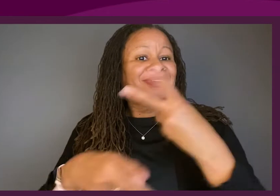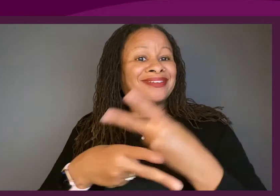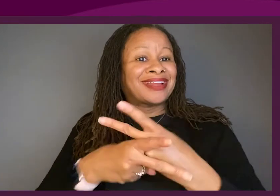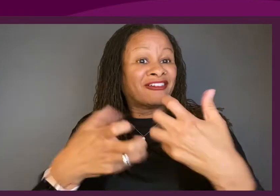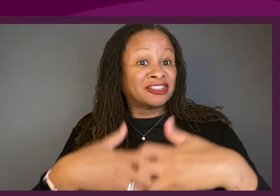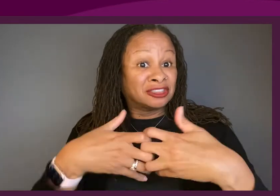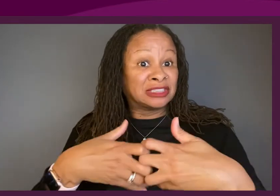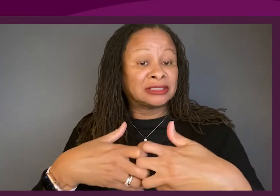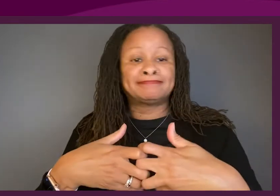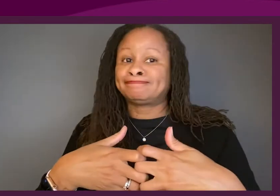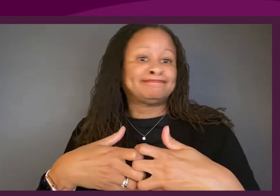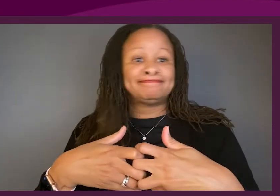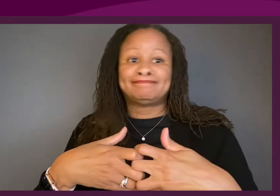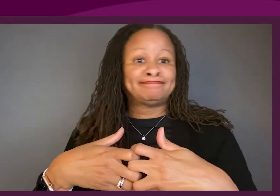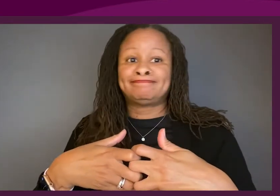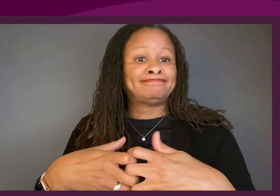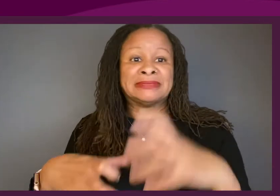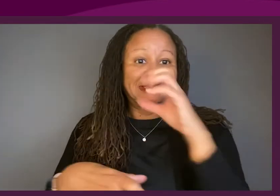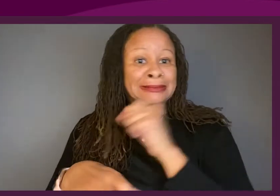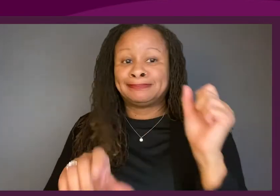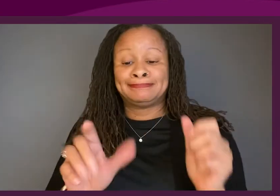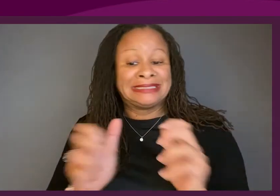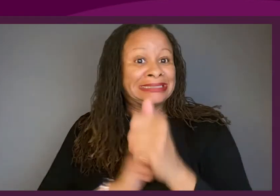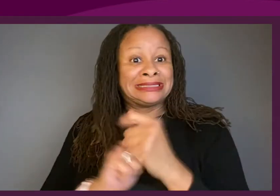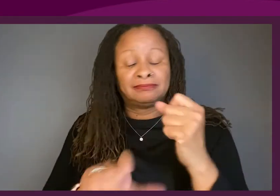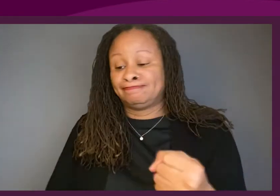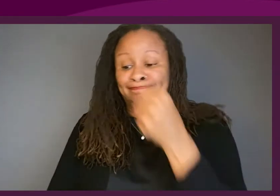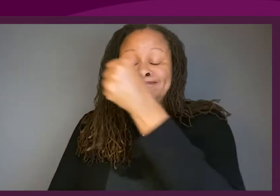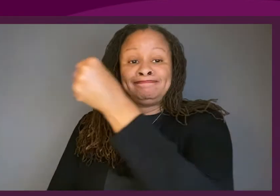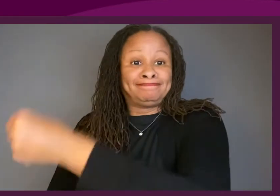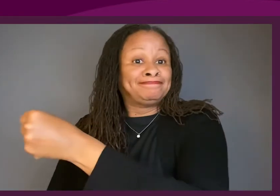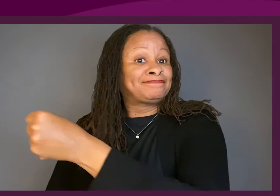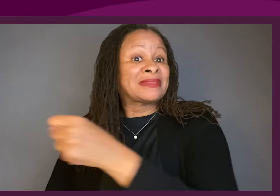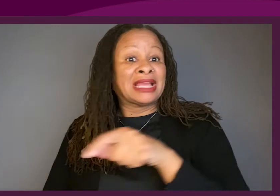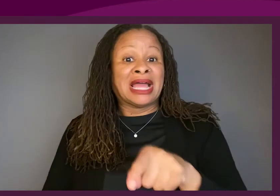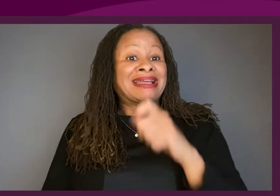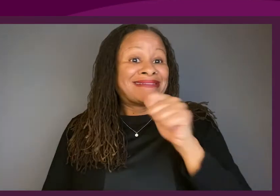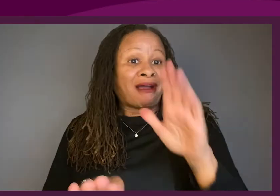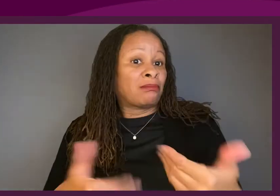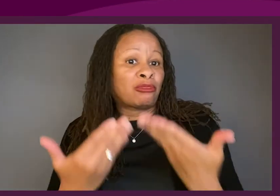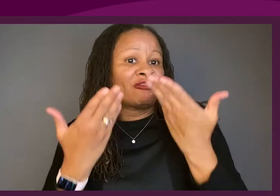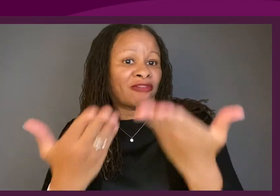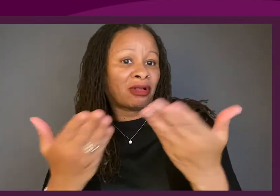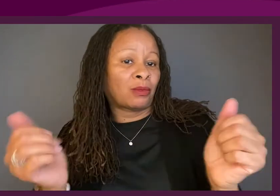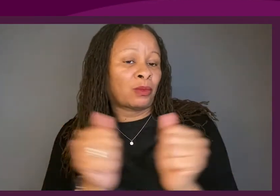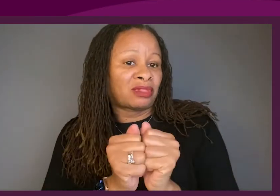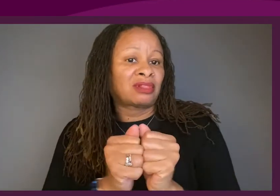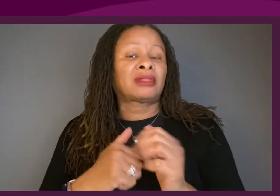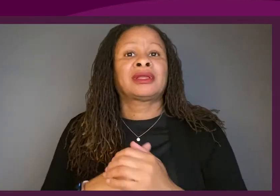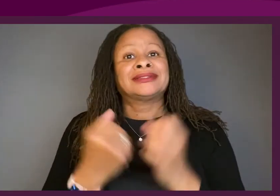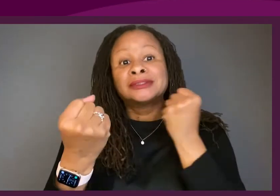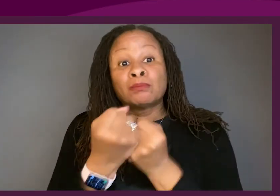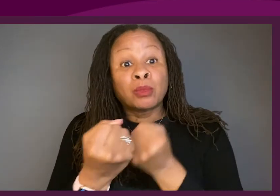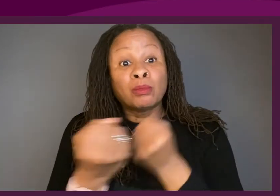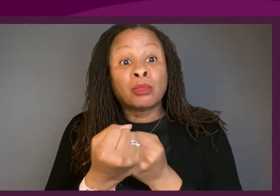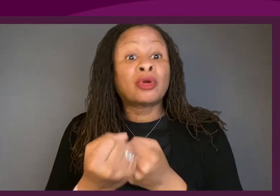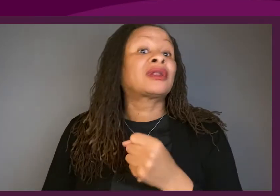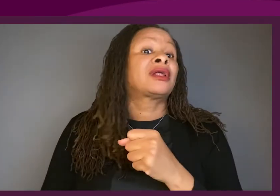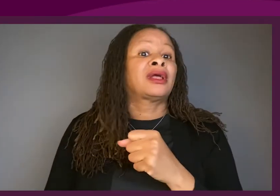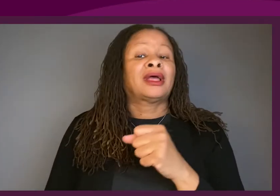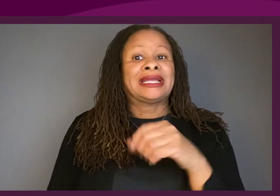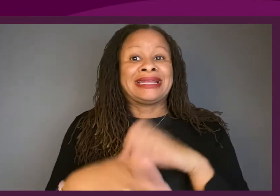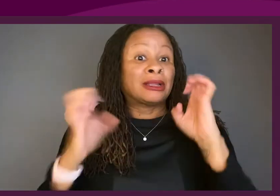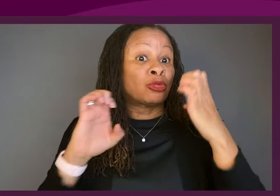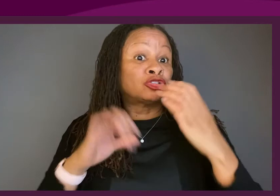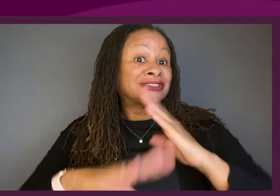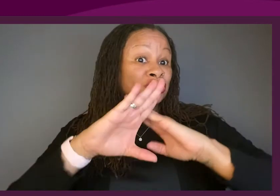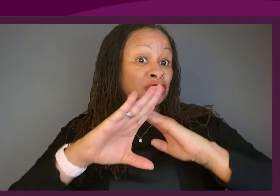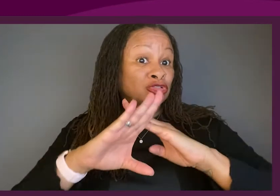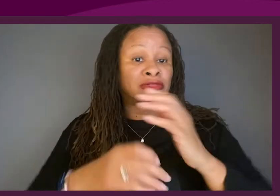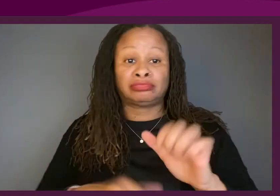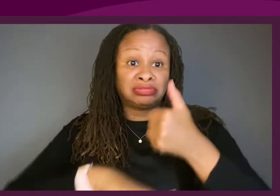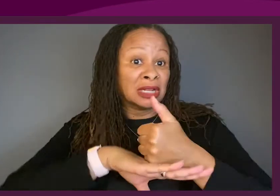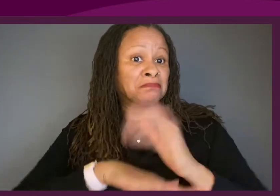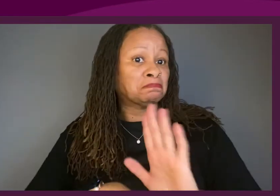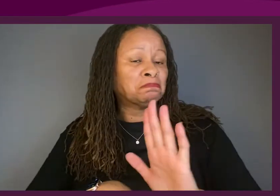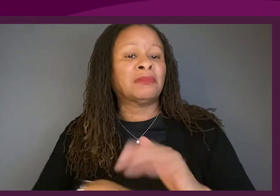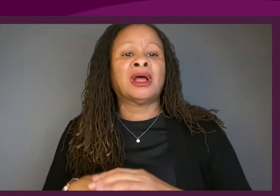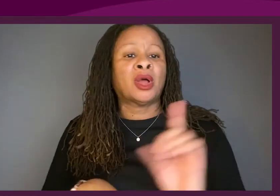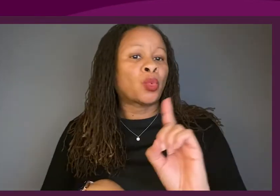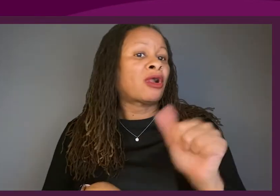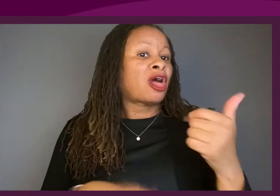facility, not being provided with support in an emergency shelter setting where other